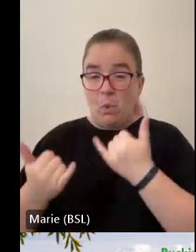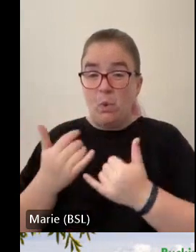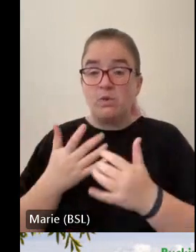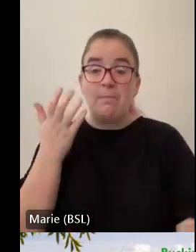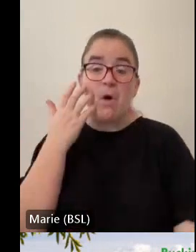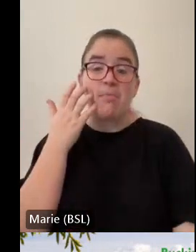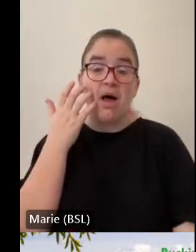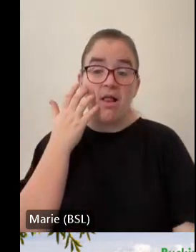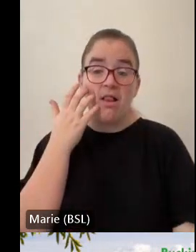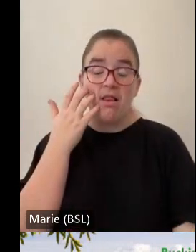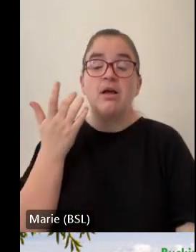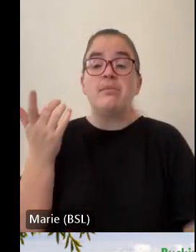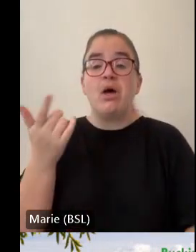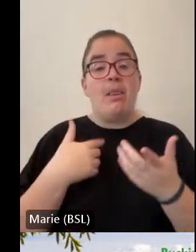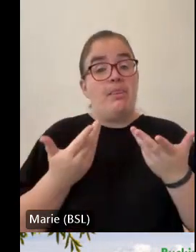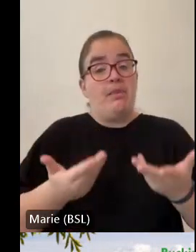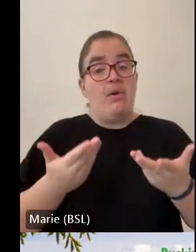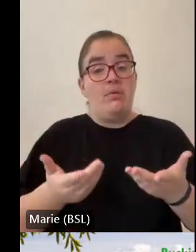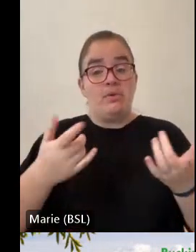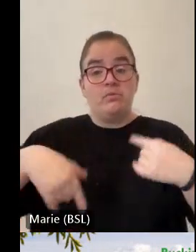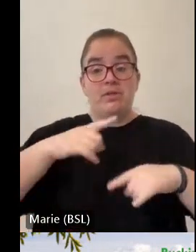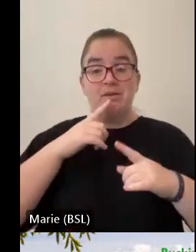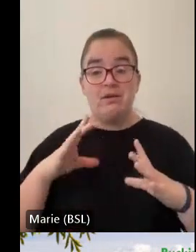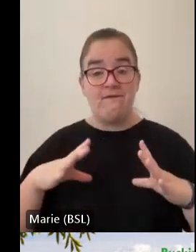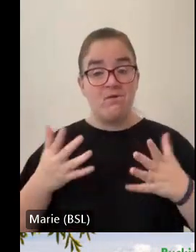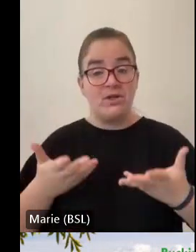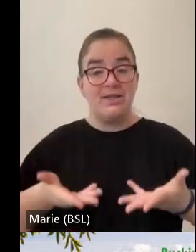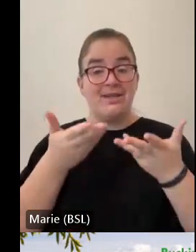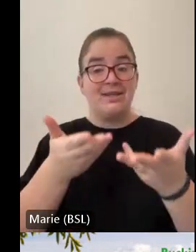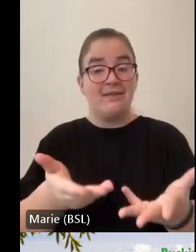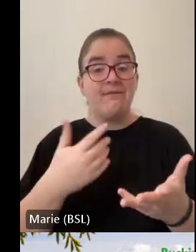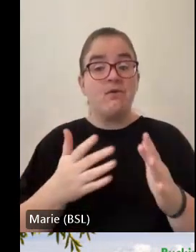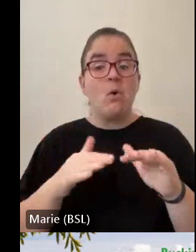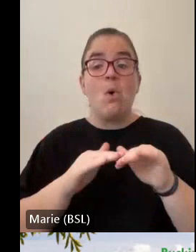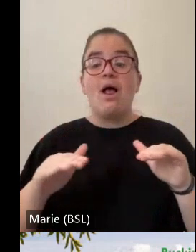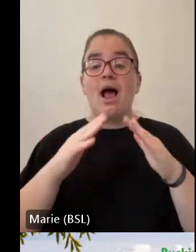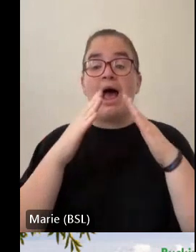But at the moment we can provide them free for landlines, for